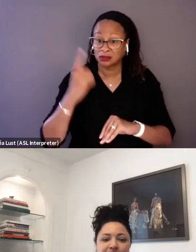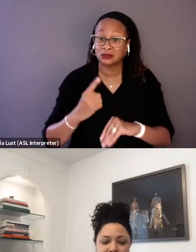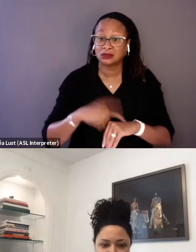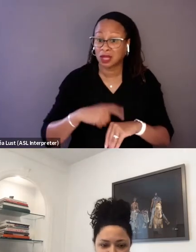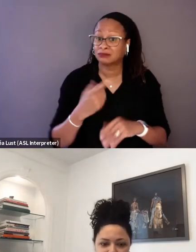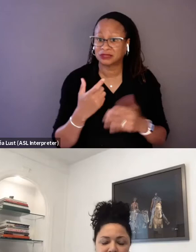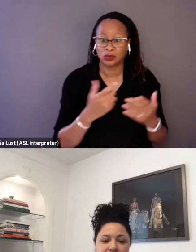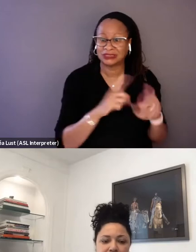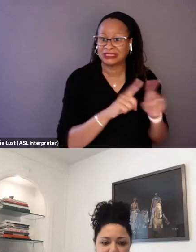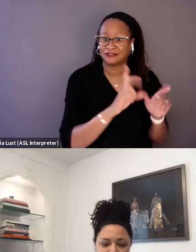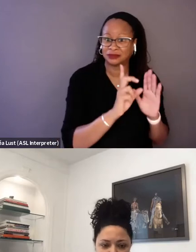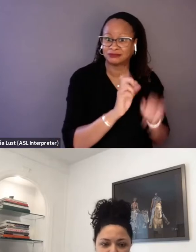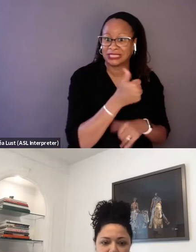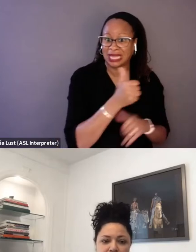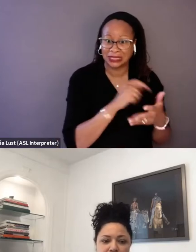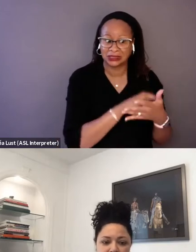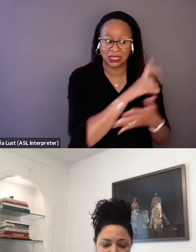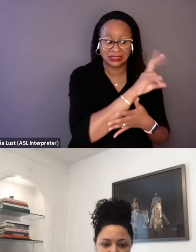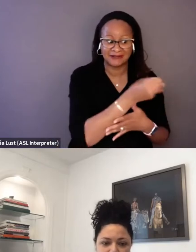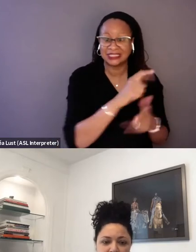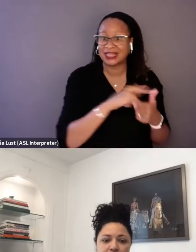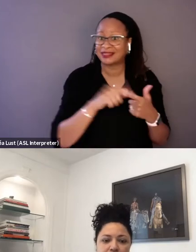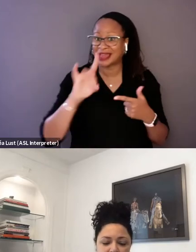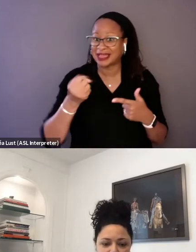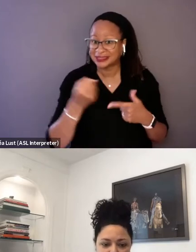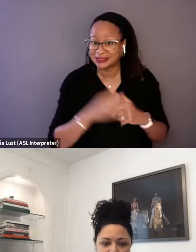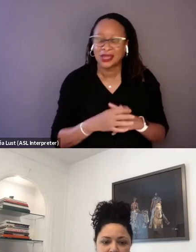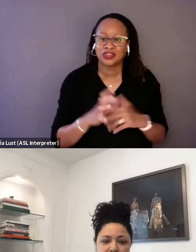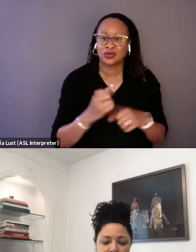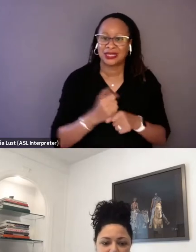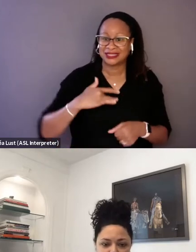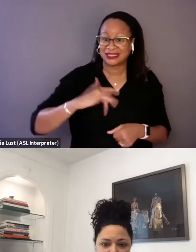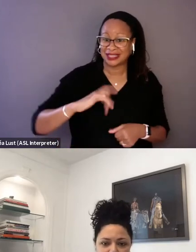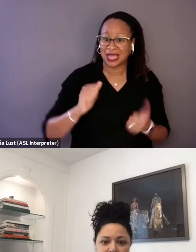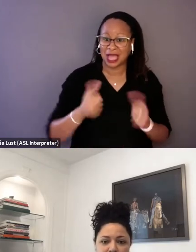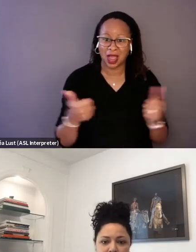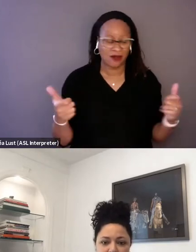that just feels it does then you start to get a sense of like how the pieces are put together,